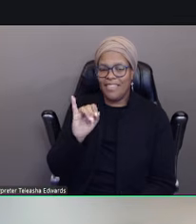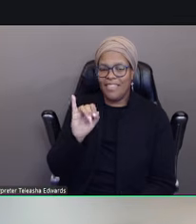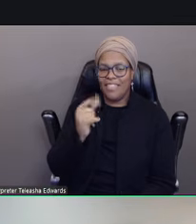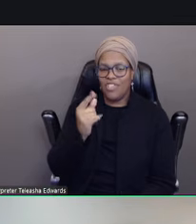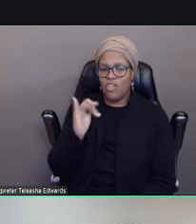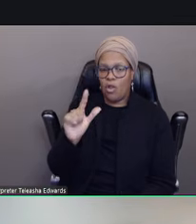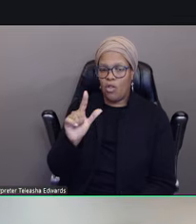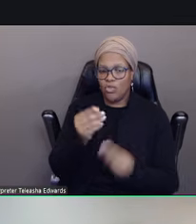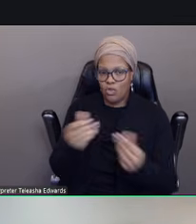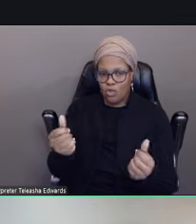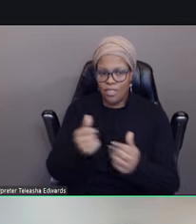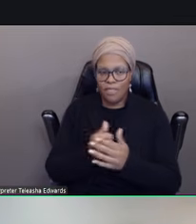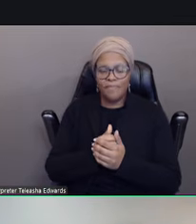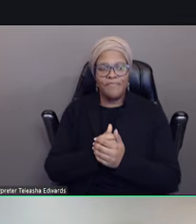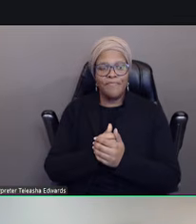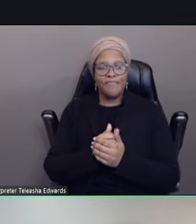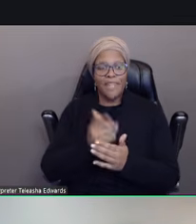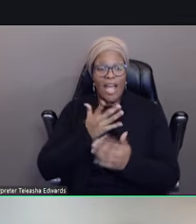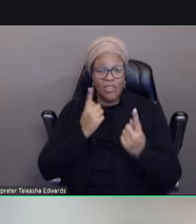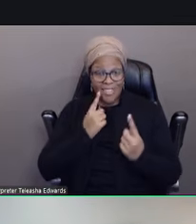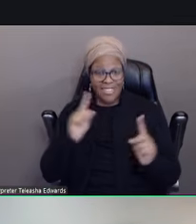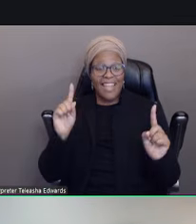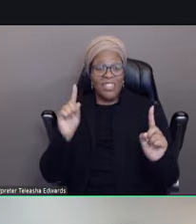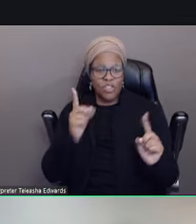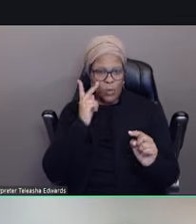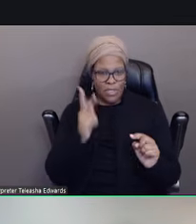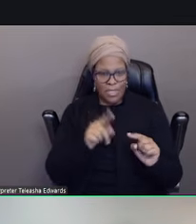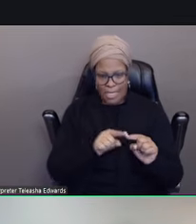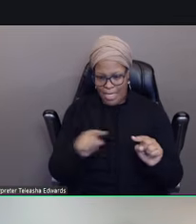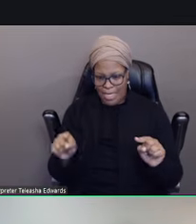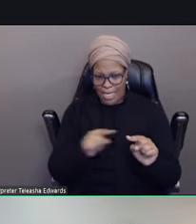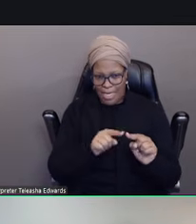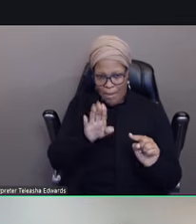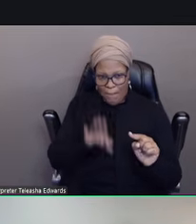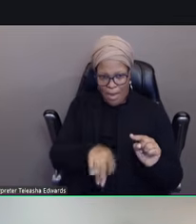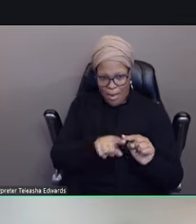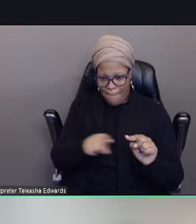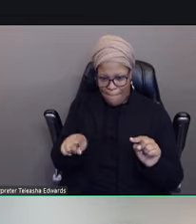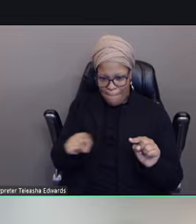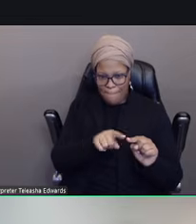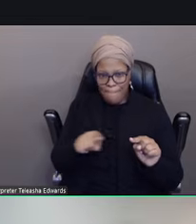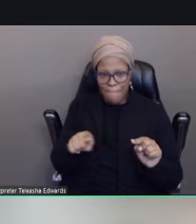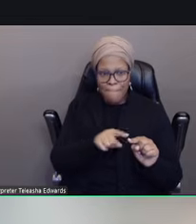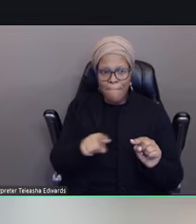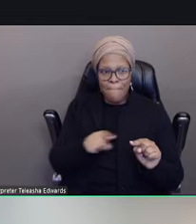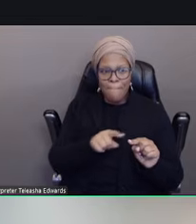some samples listed across towards the bottom of that uh slide and performance objectives.